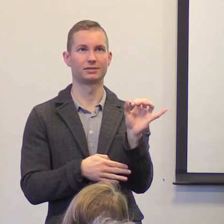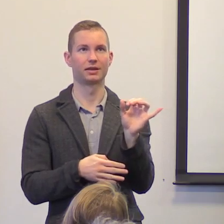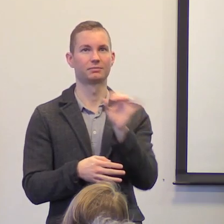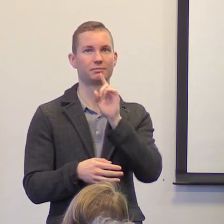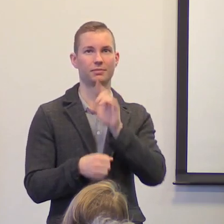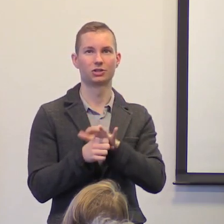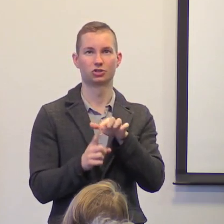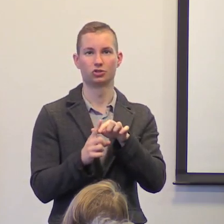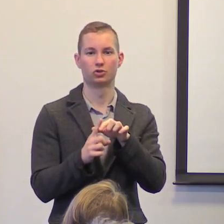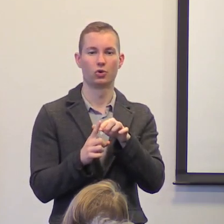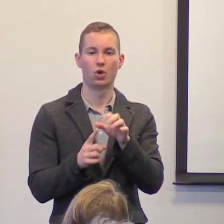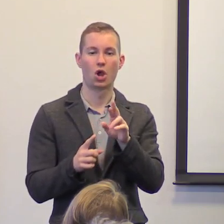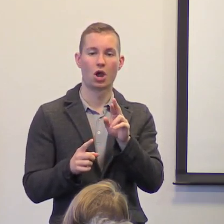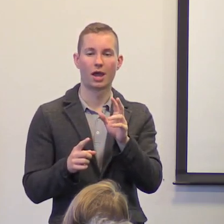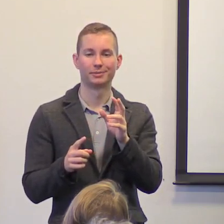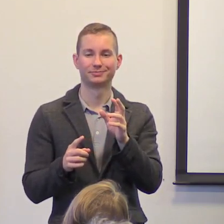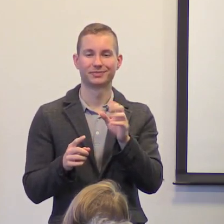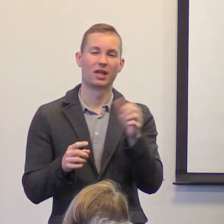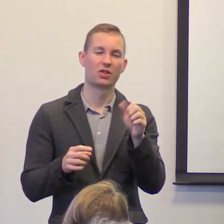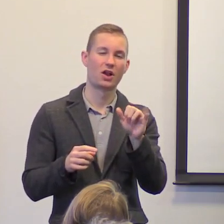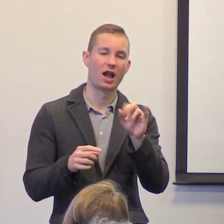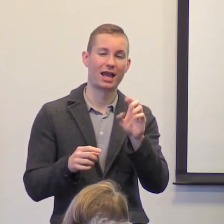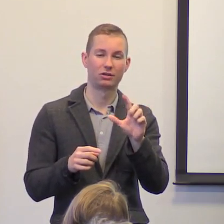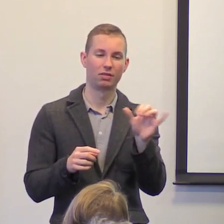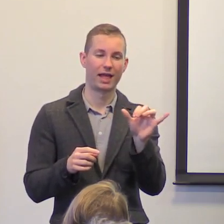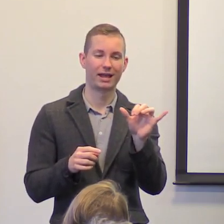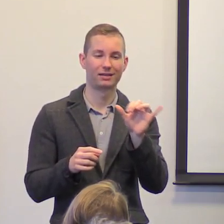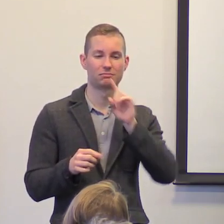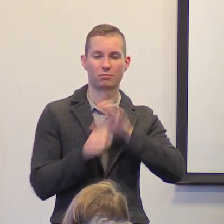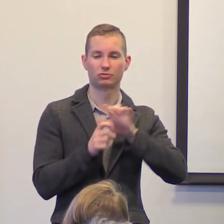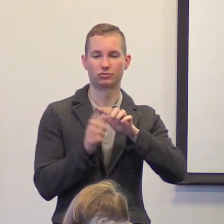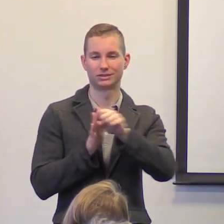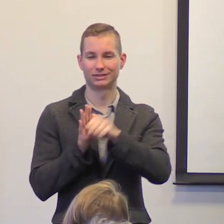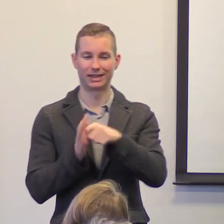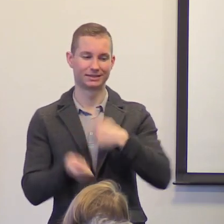It was like pledging to the state instead of to their God.